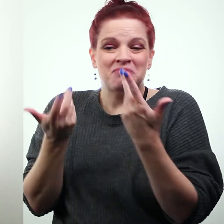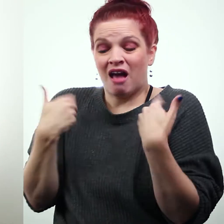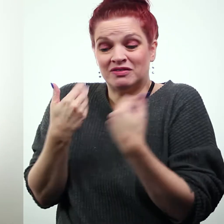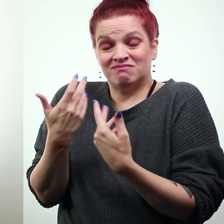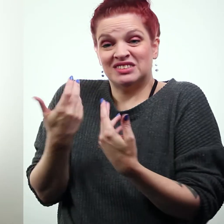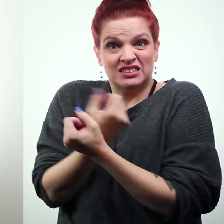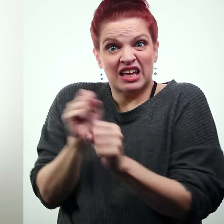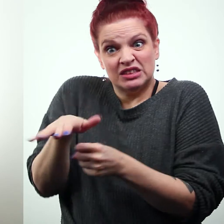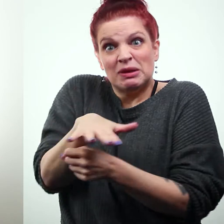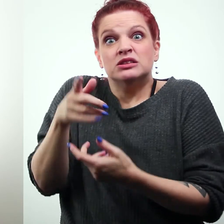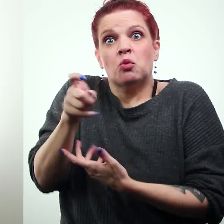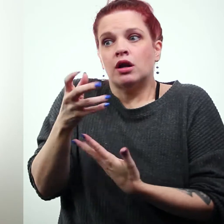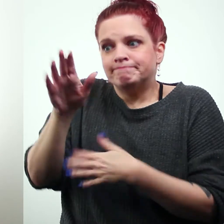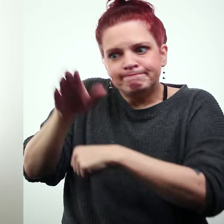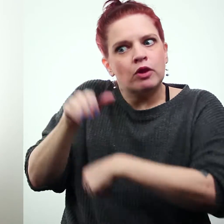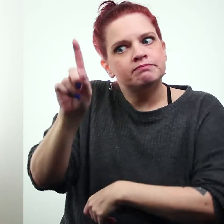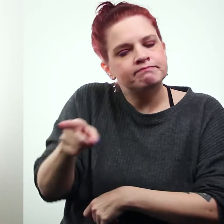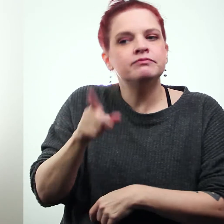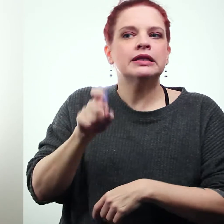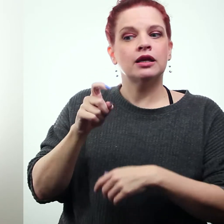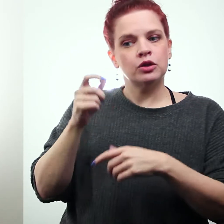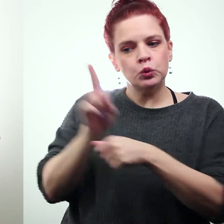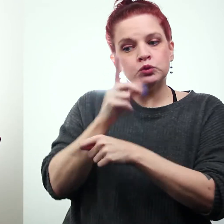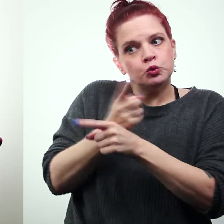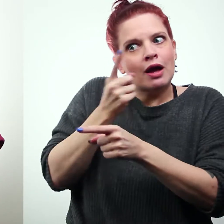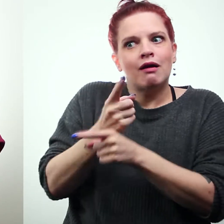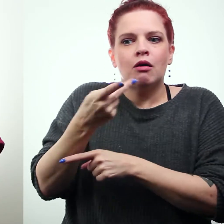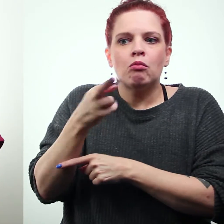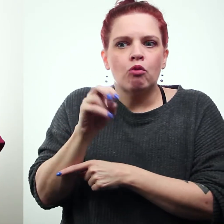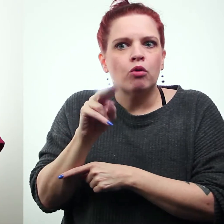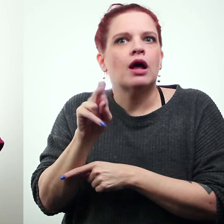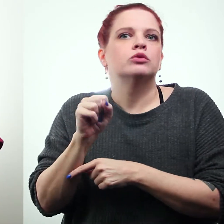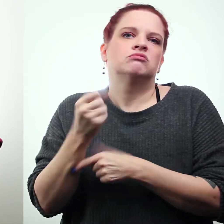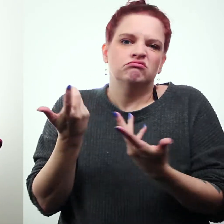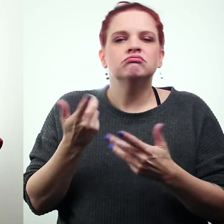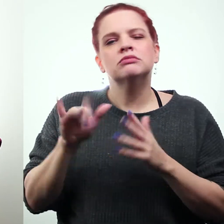to call out other people and gently remind them of getting the correct pronouns for the individuals who are not in the room.